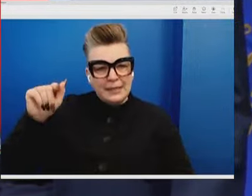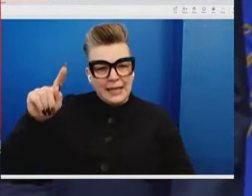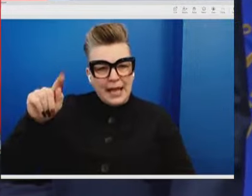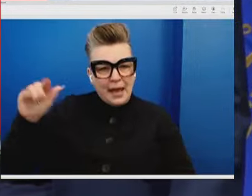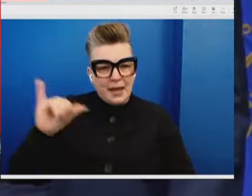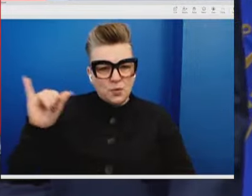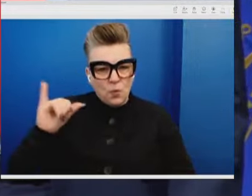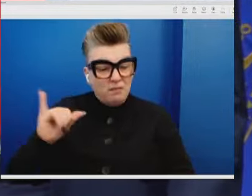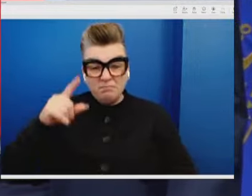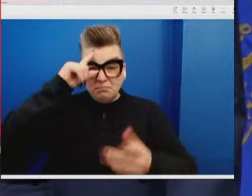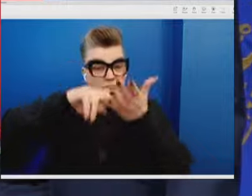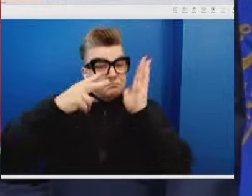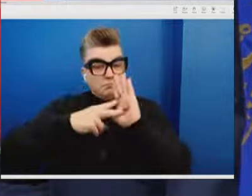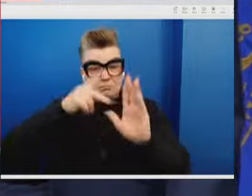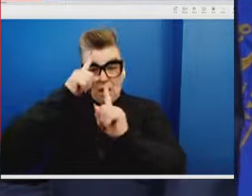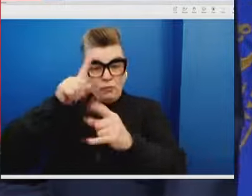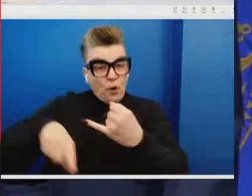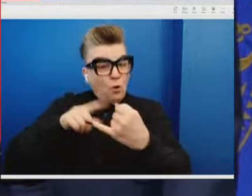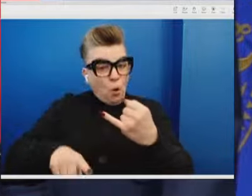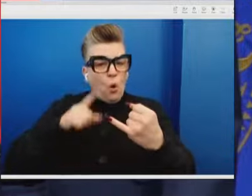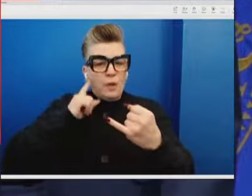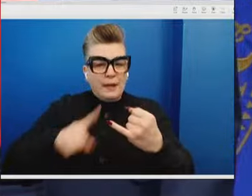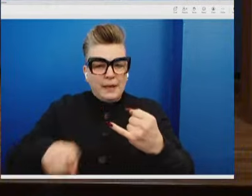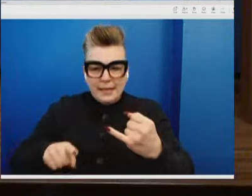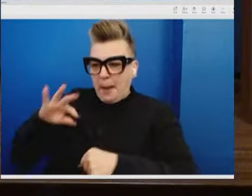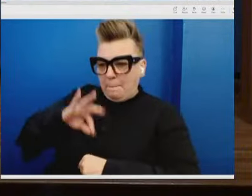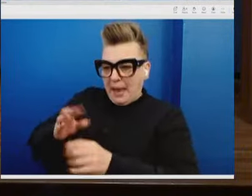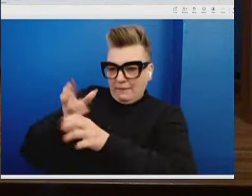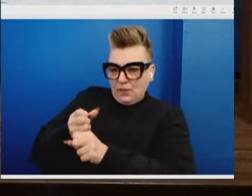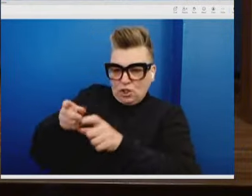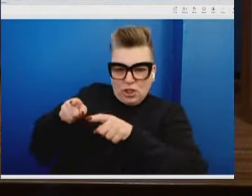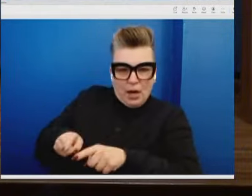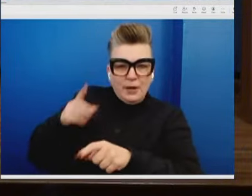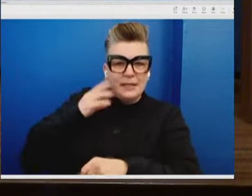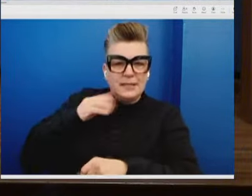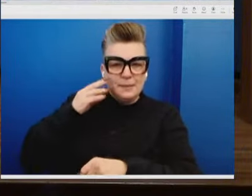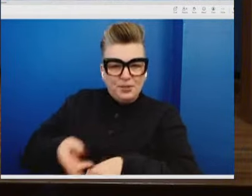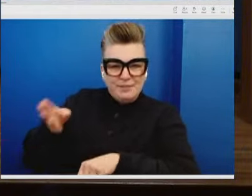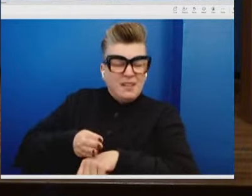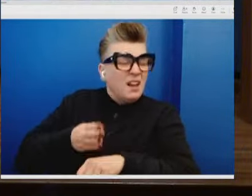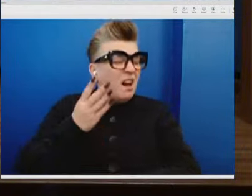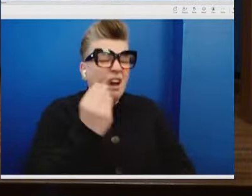And I can't thank Amy enough and the team for getting ahead and actually testing with states on